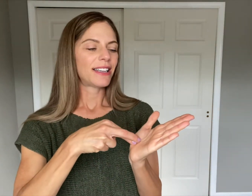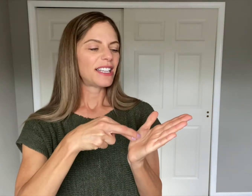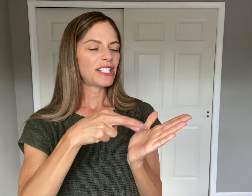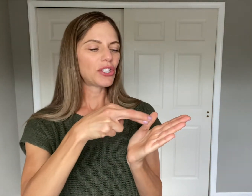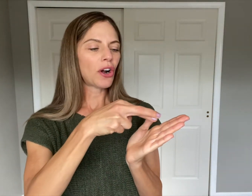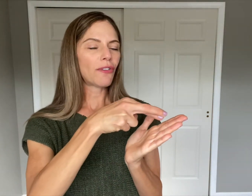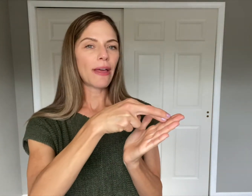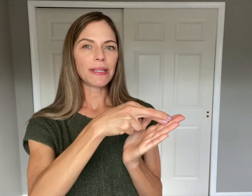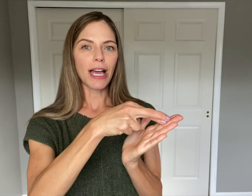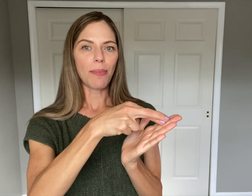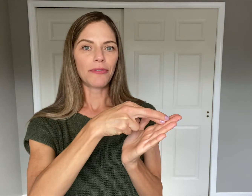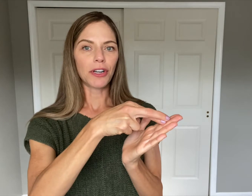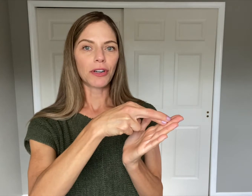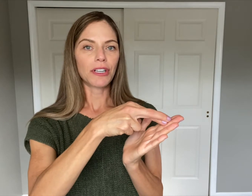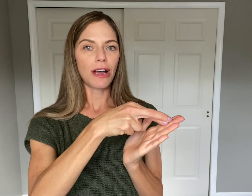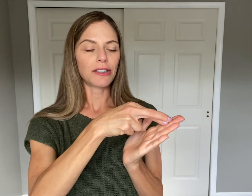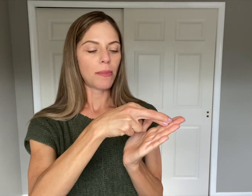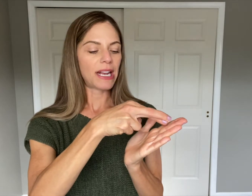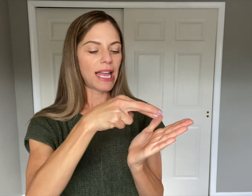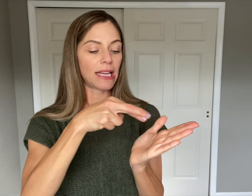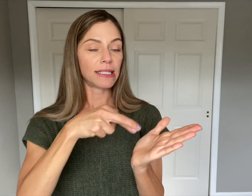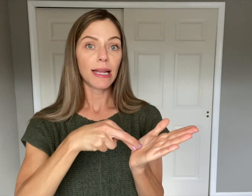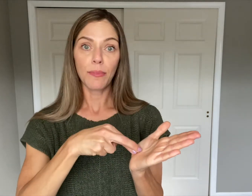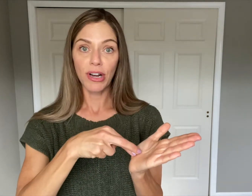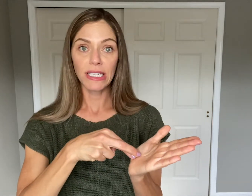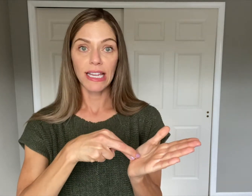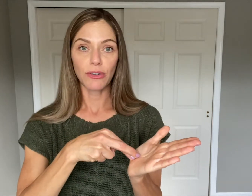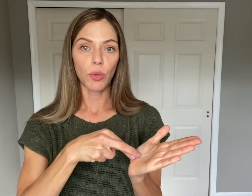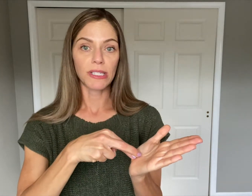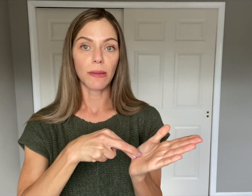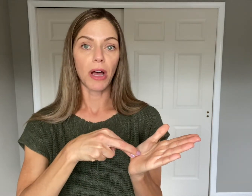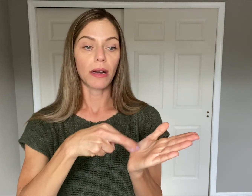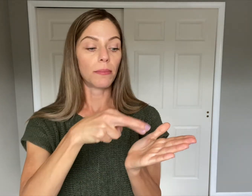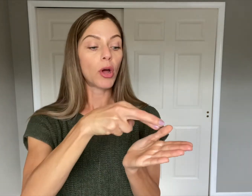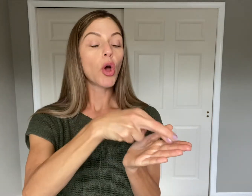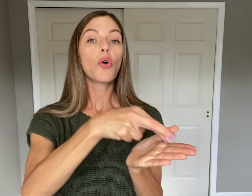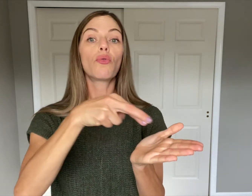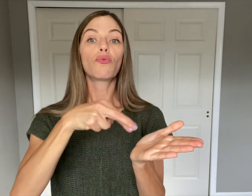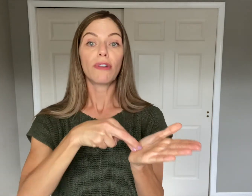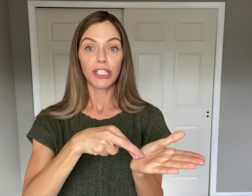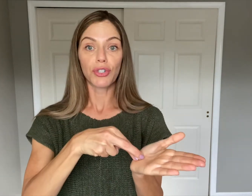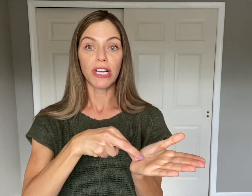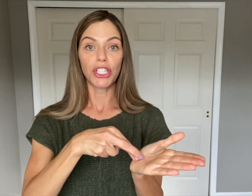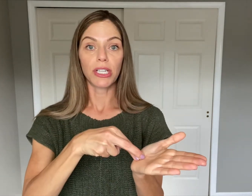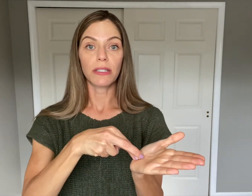You start around the top of your non-dominant hand and bring it down towards the bottom. "Registration"